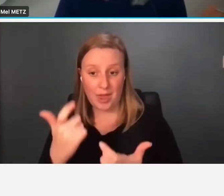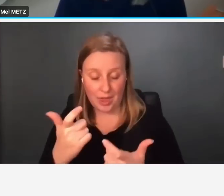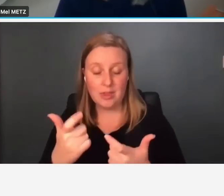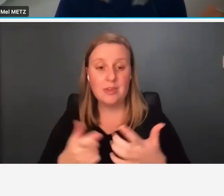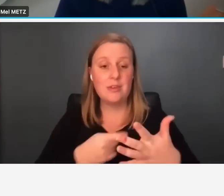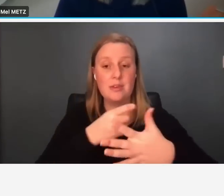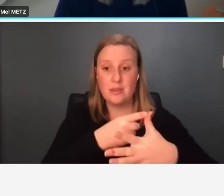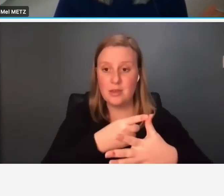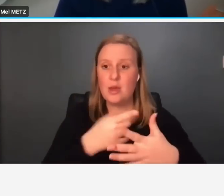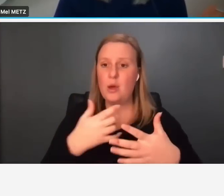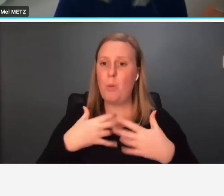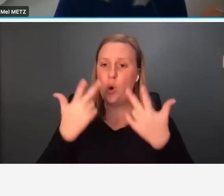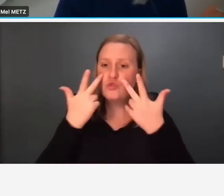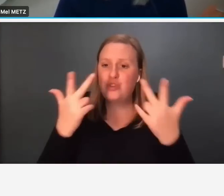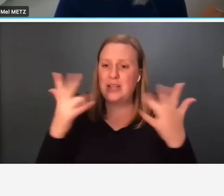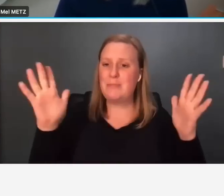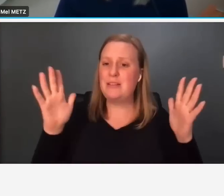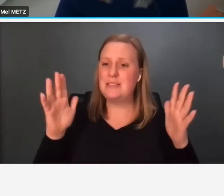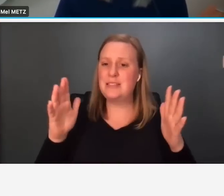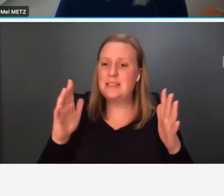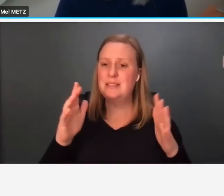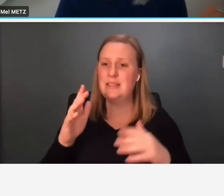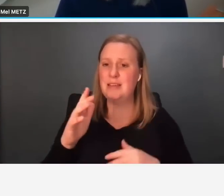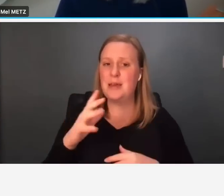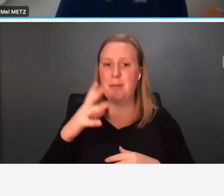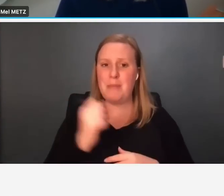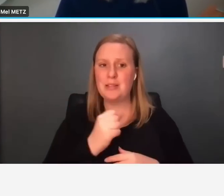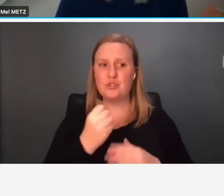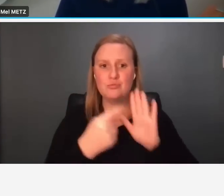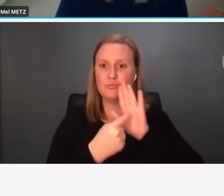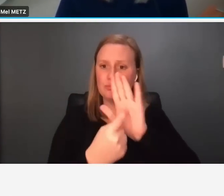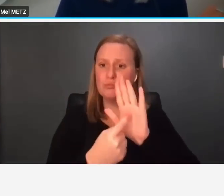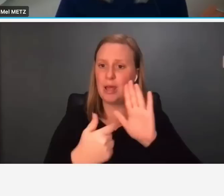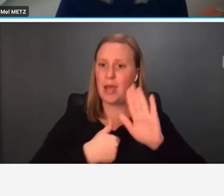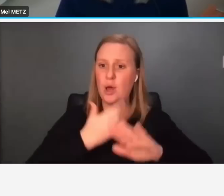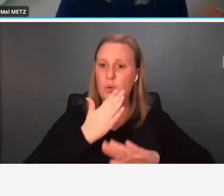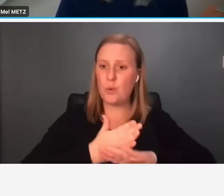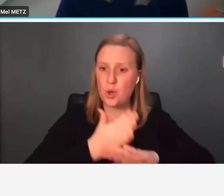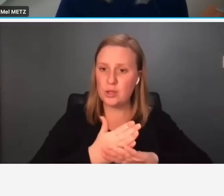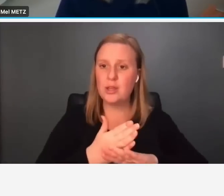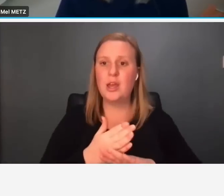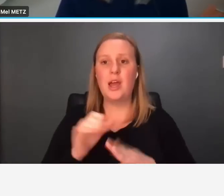accountability and a new risk proportionate regulatory framework including improved quality